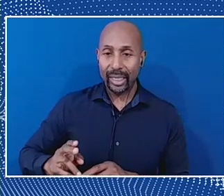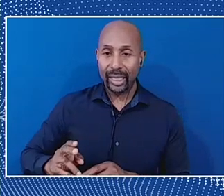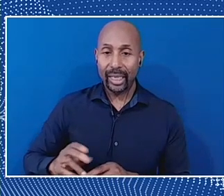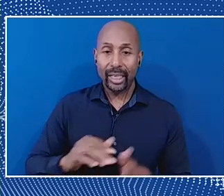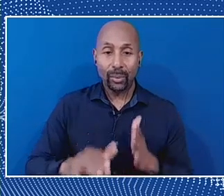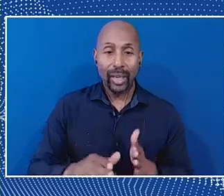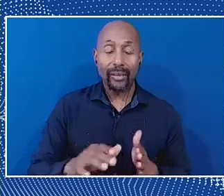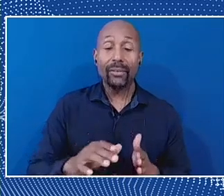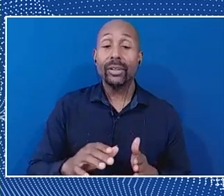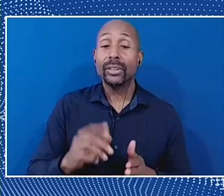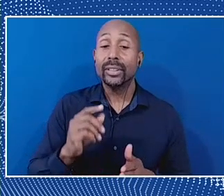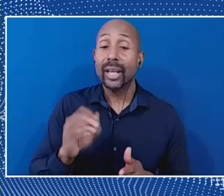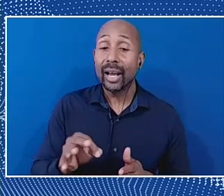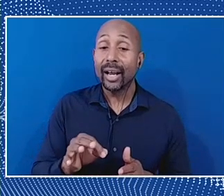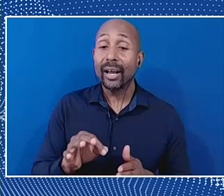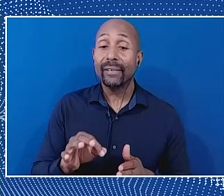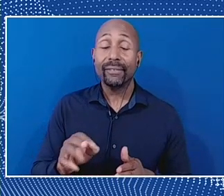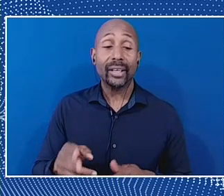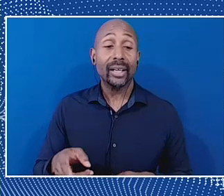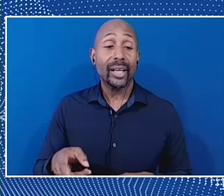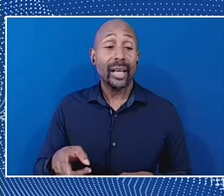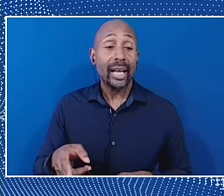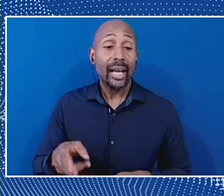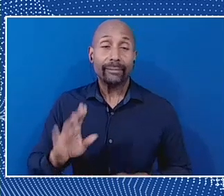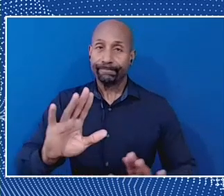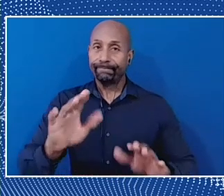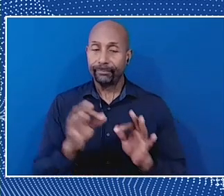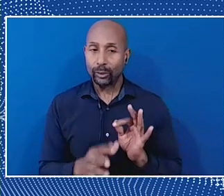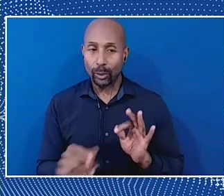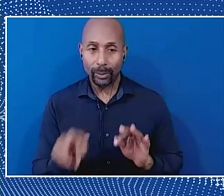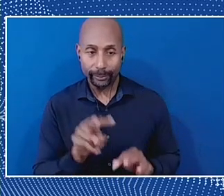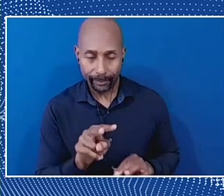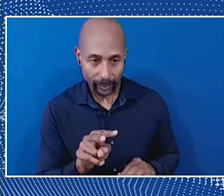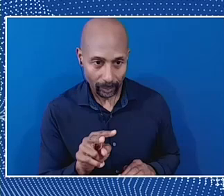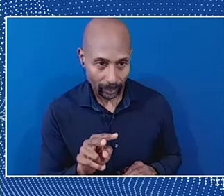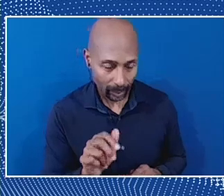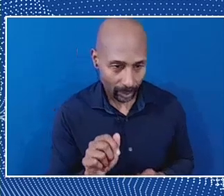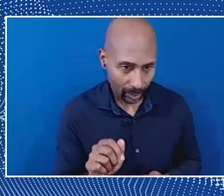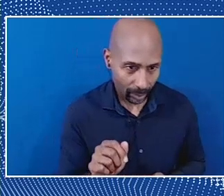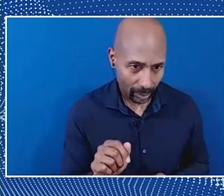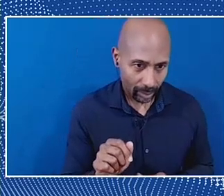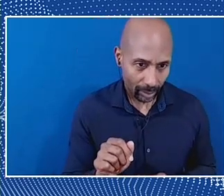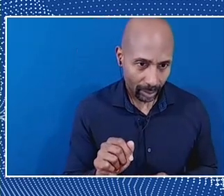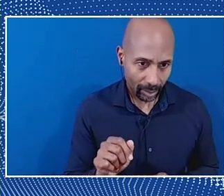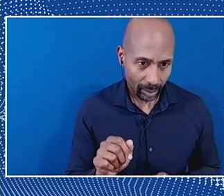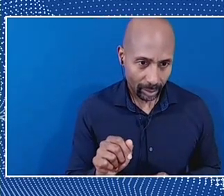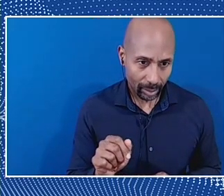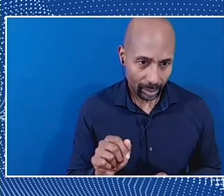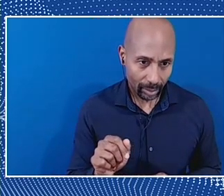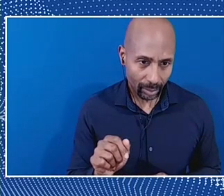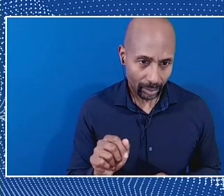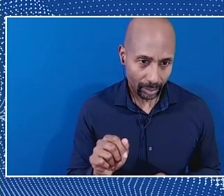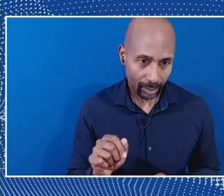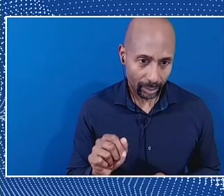with actual high payments were left behind. Real money sent to our loans not being acknowledged in my personal case